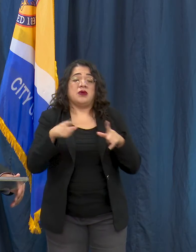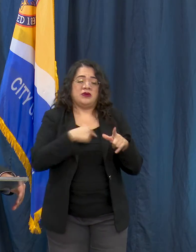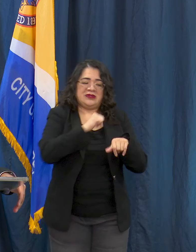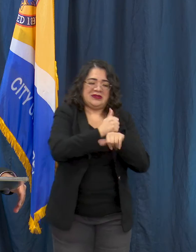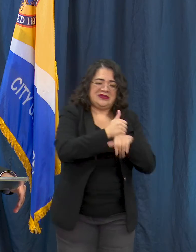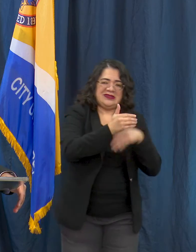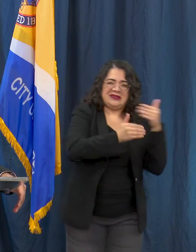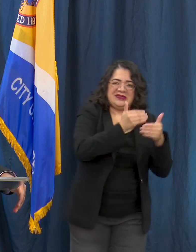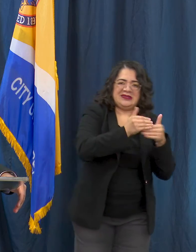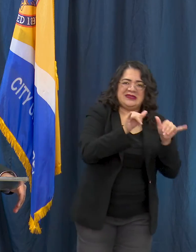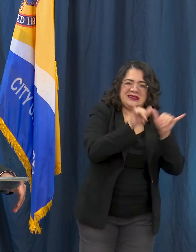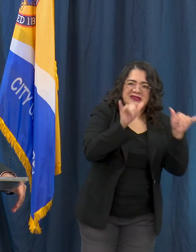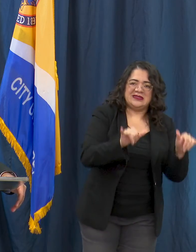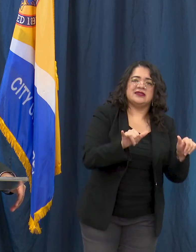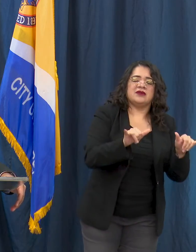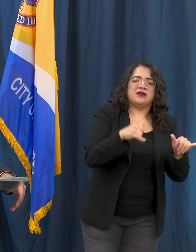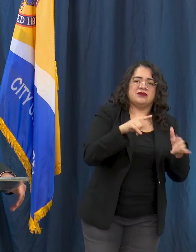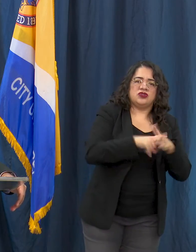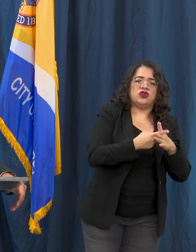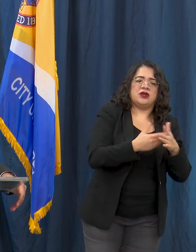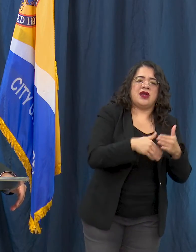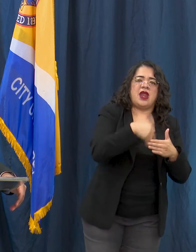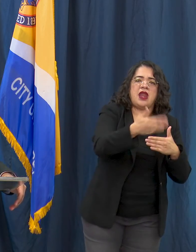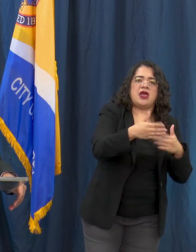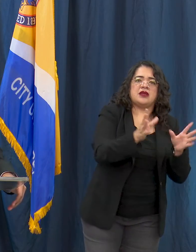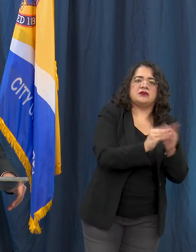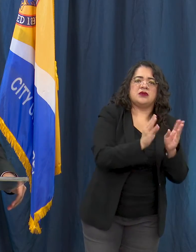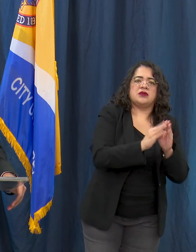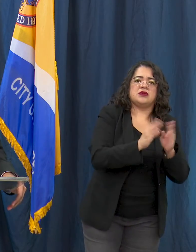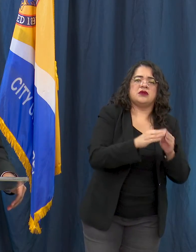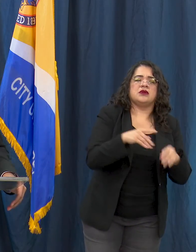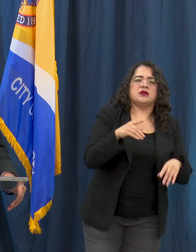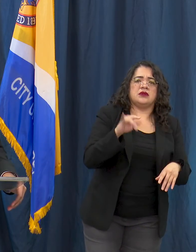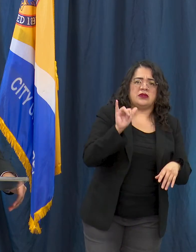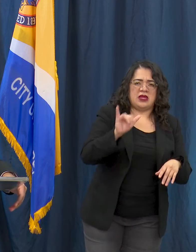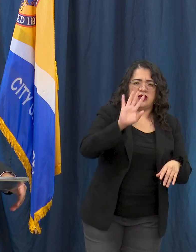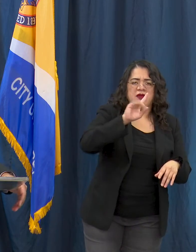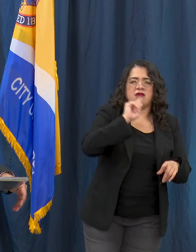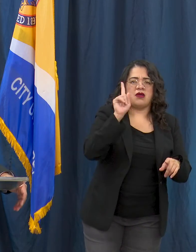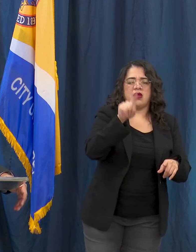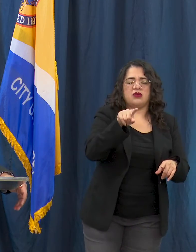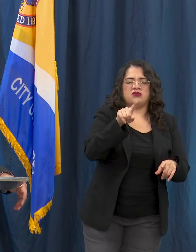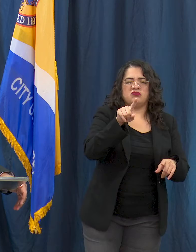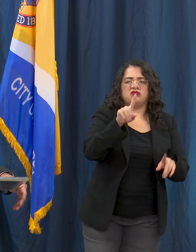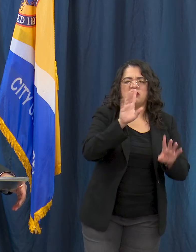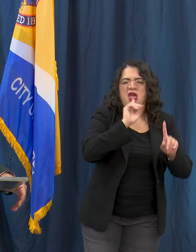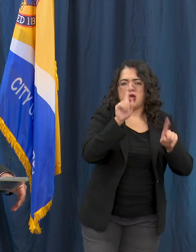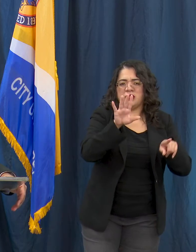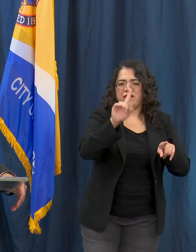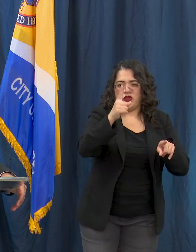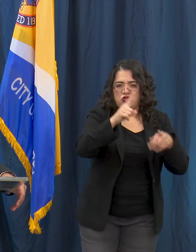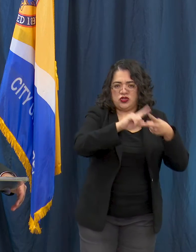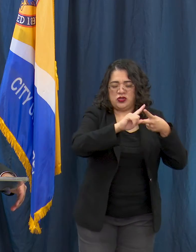beginning at the next meeting and so she'll be putting that out. That answers I think your first question. The second question was as far as these